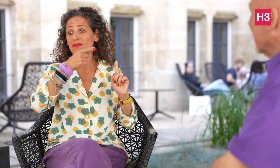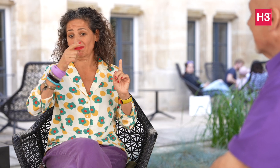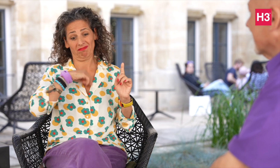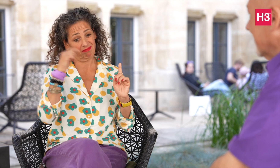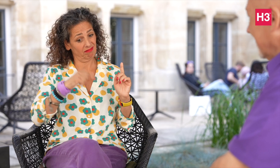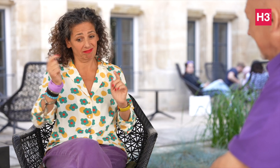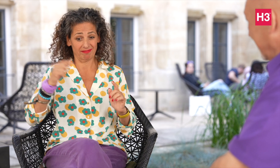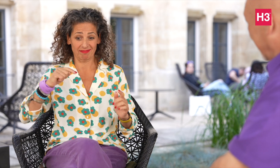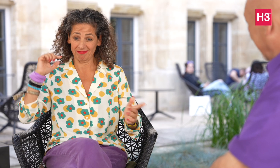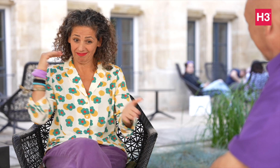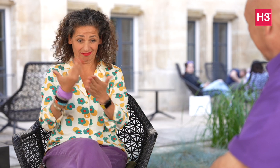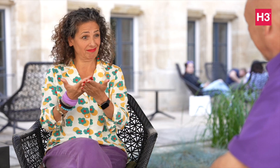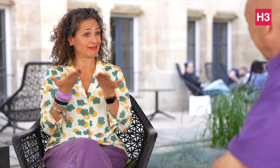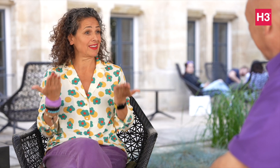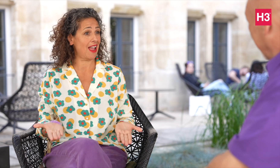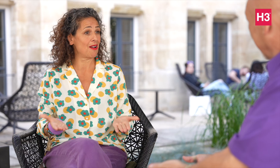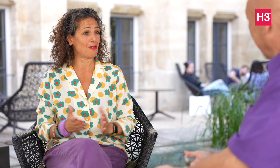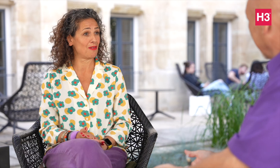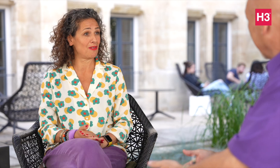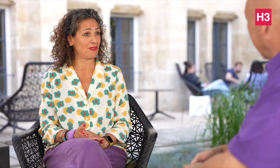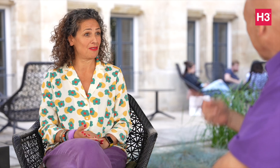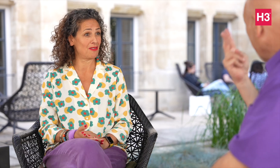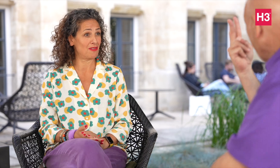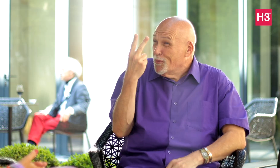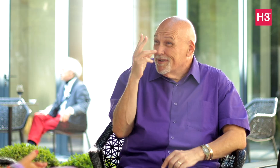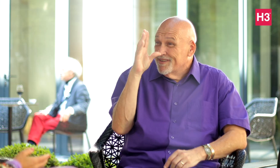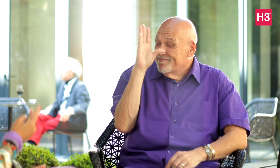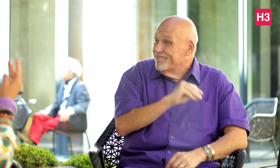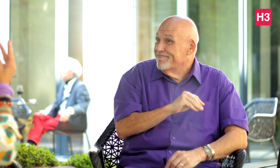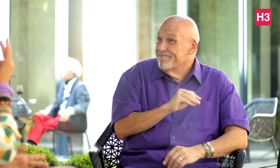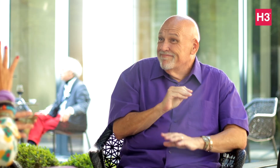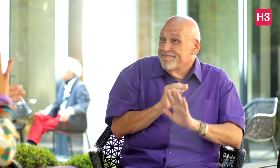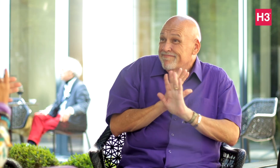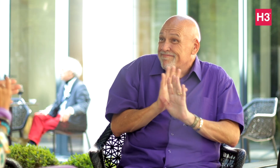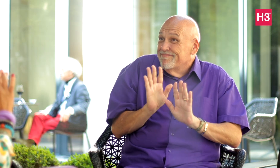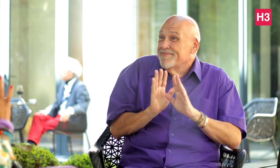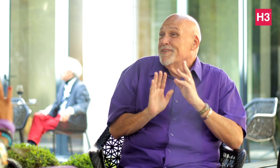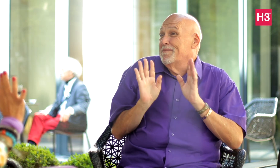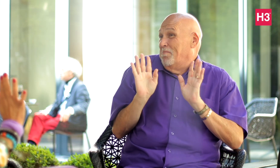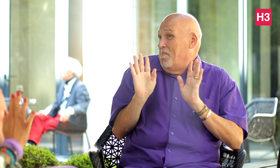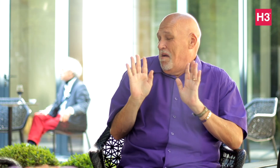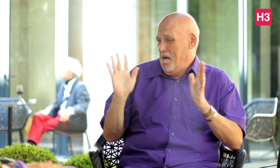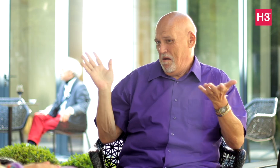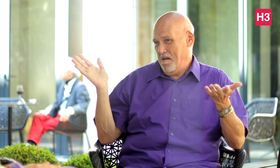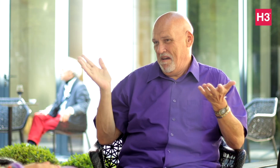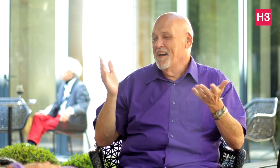Since then, I’ve never missed a single festival. So you’ve missed it only twice. Only missed 2 times and that was all!